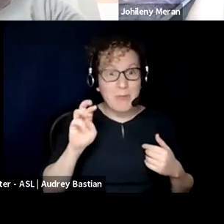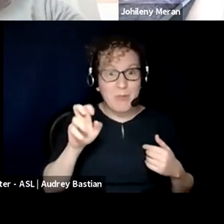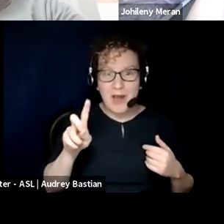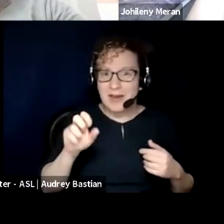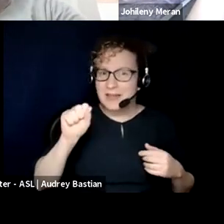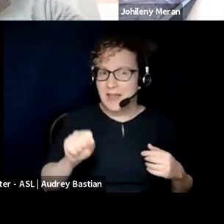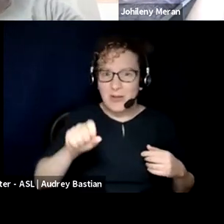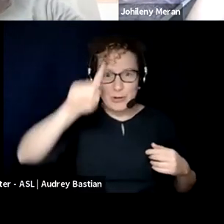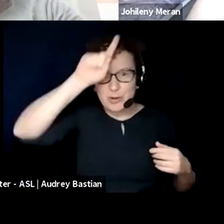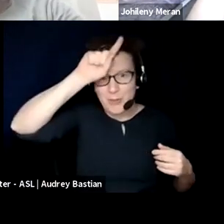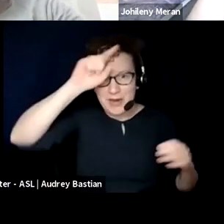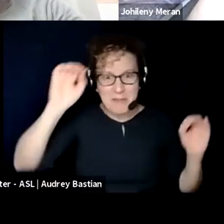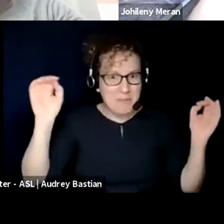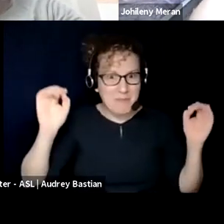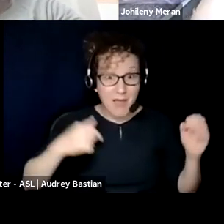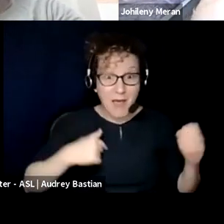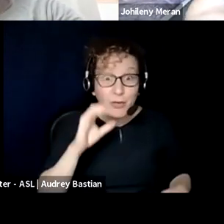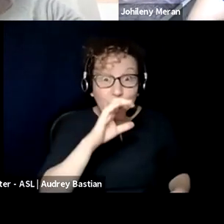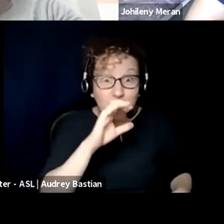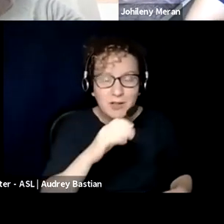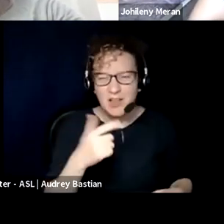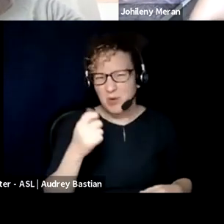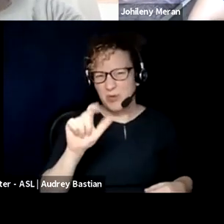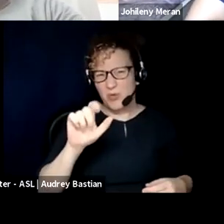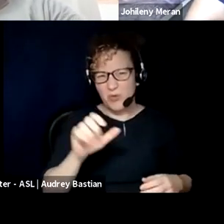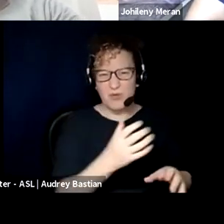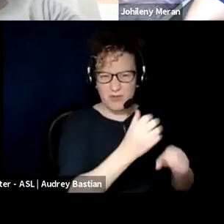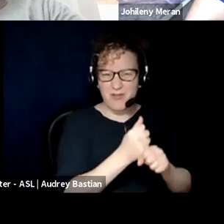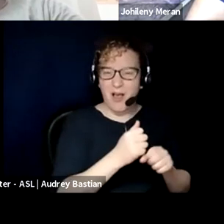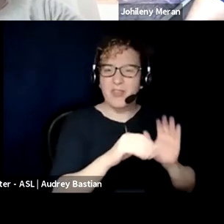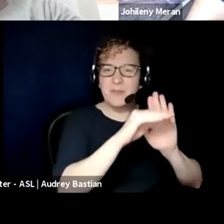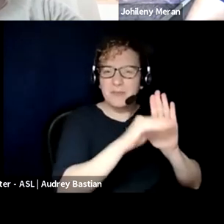And so she said she went to Google and got the recipe and on the day of the assignment,